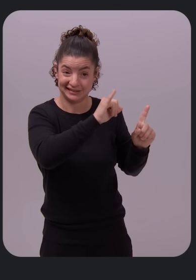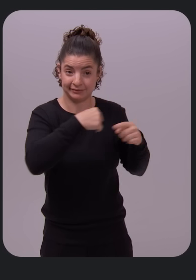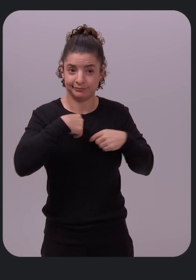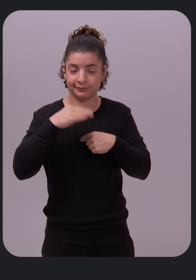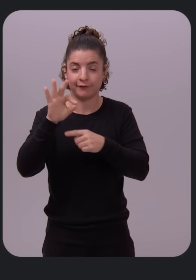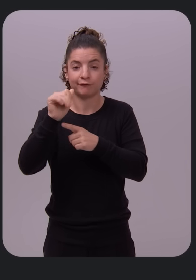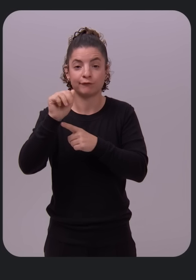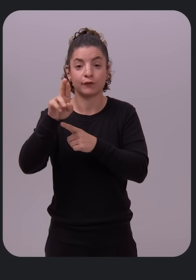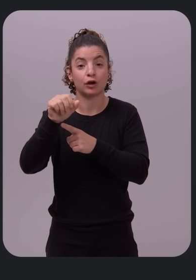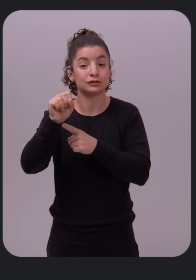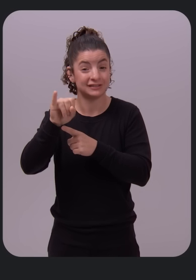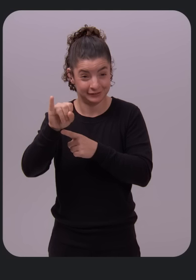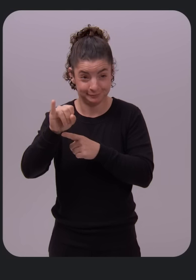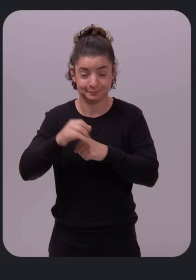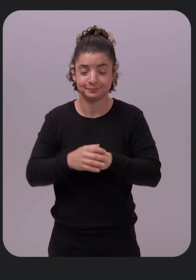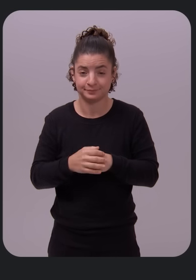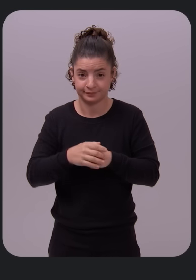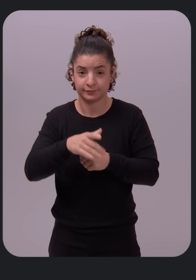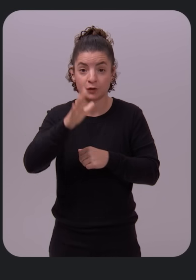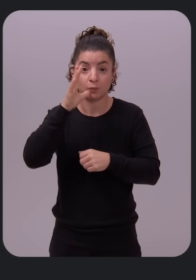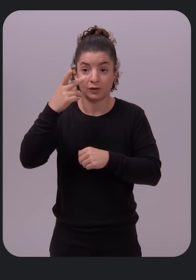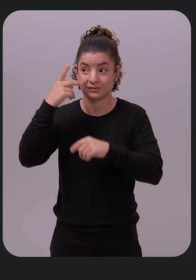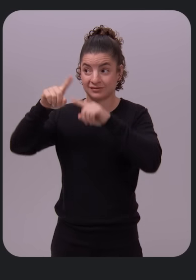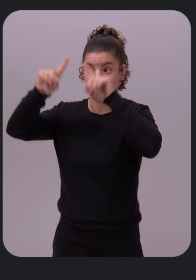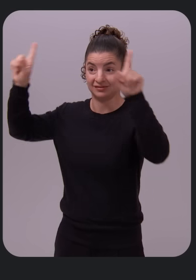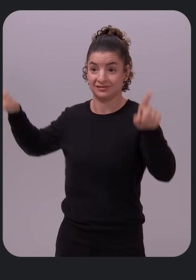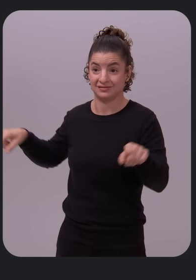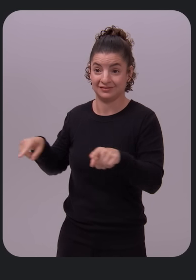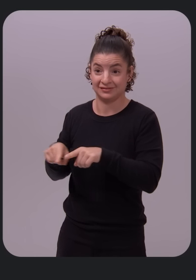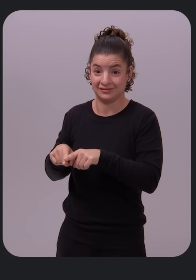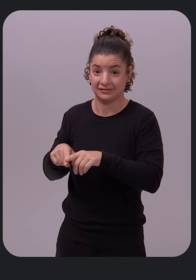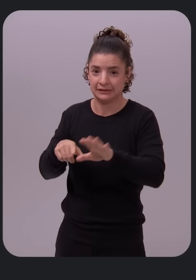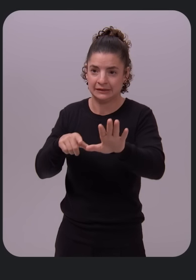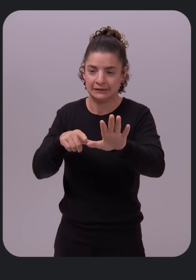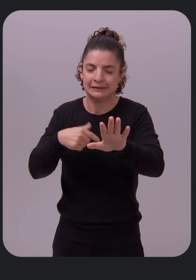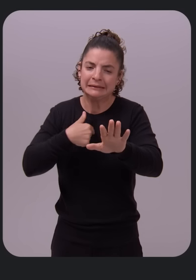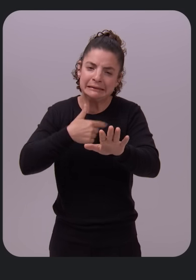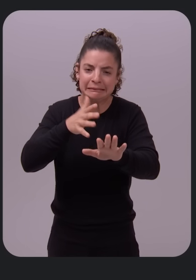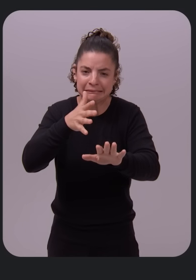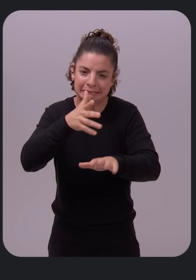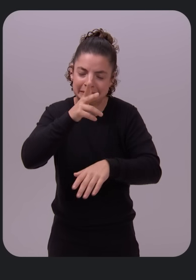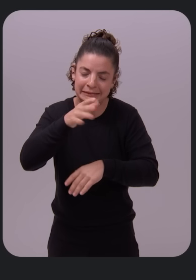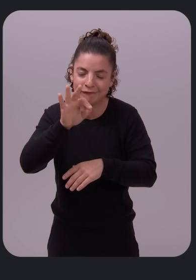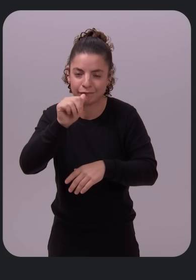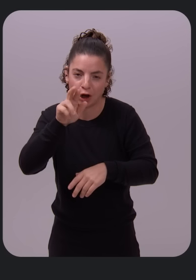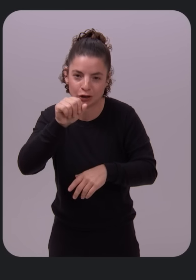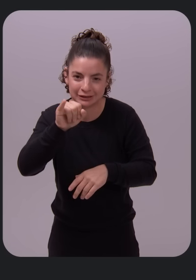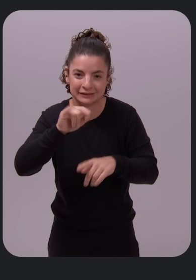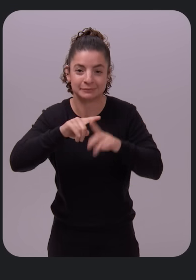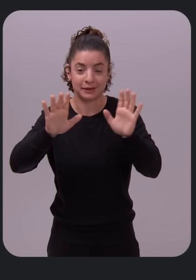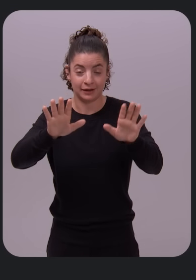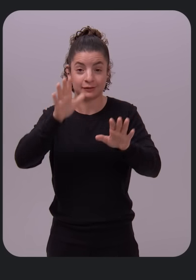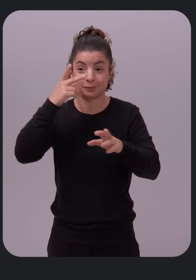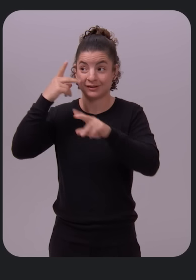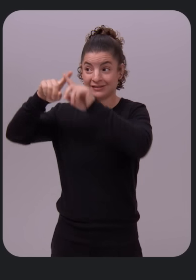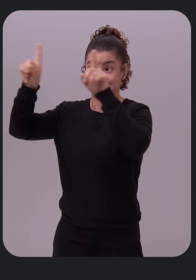I'm going to speak Farsi, very poorly. And you'll see the feed from both of our glasses back here.